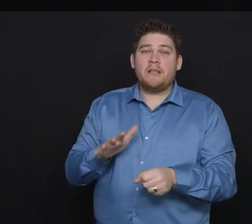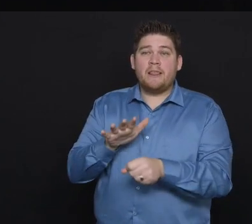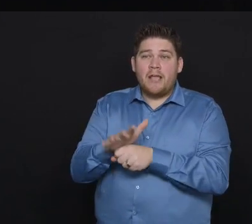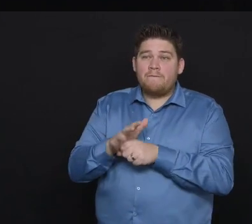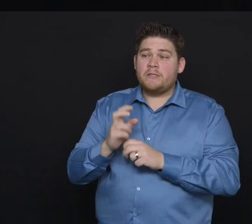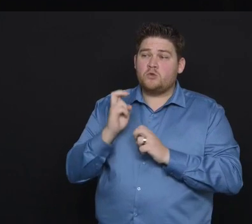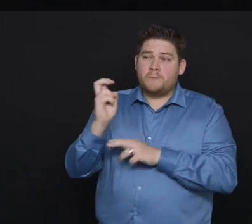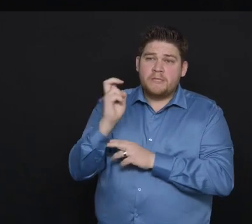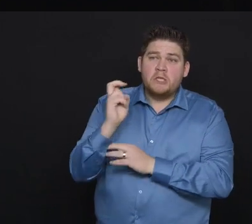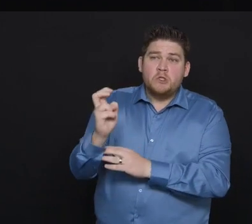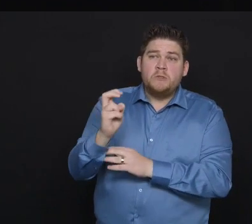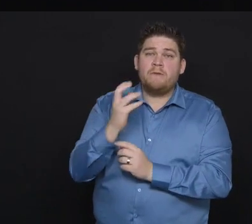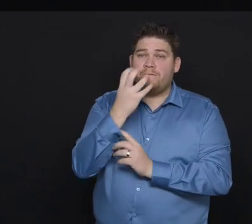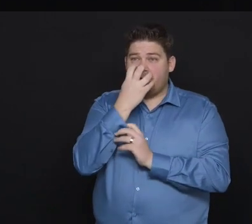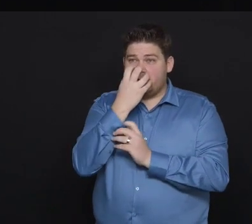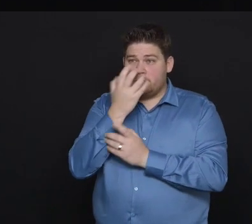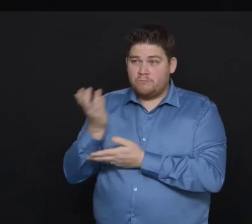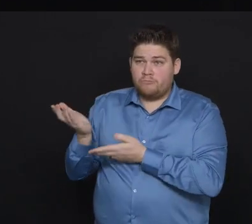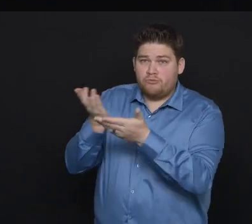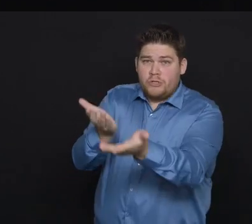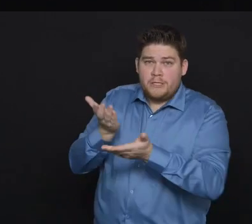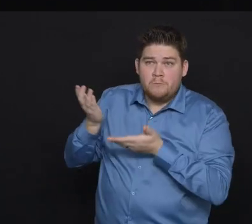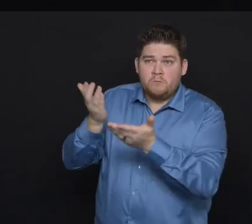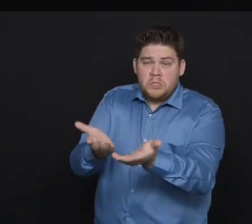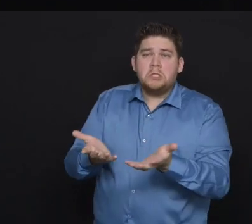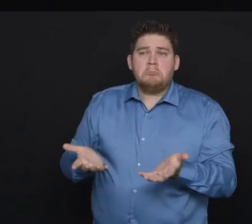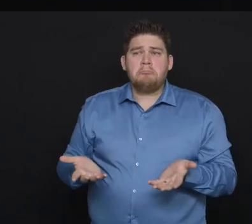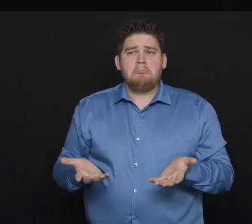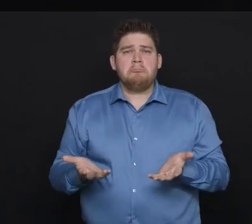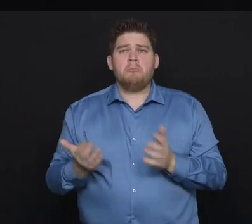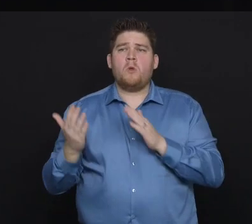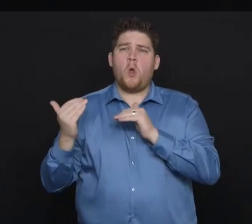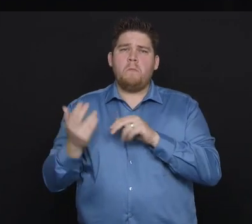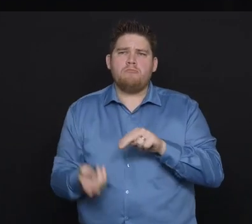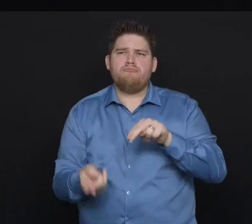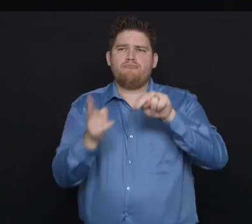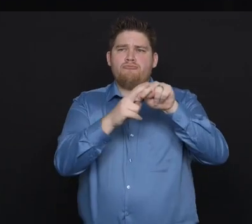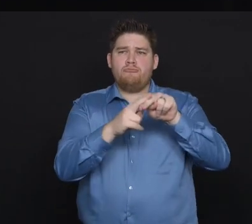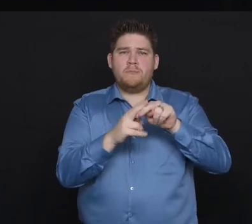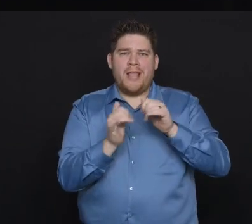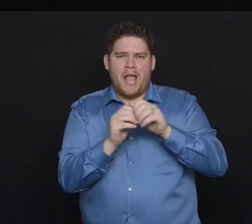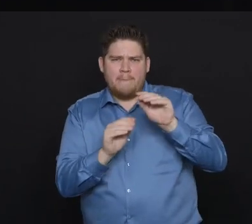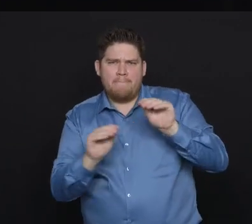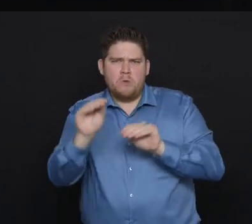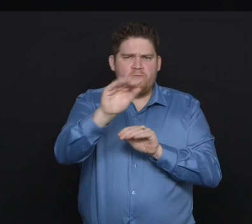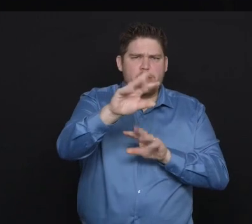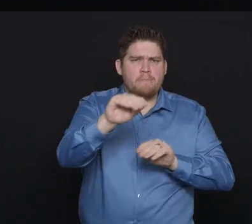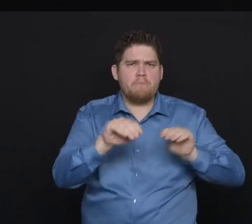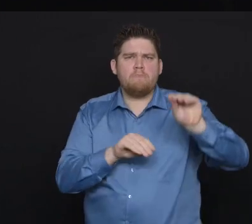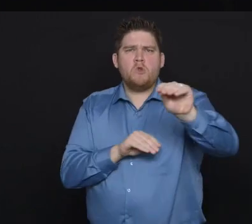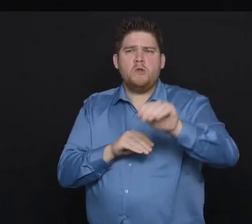sufficient ventilator but the question about how we move people around,